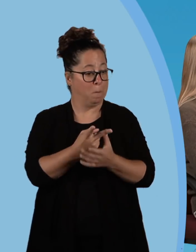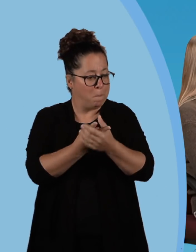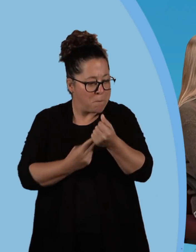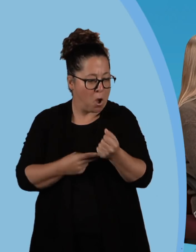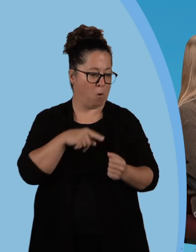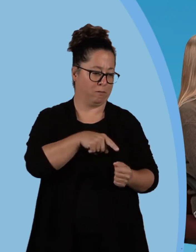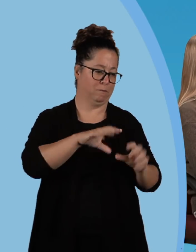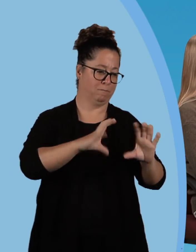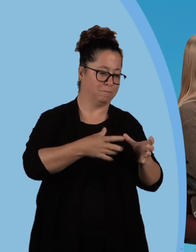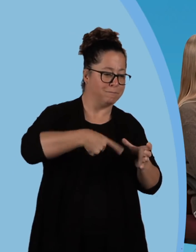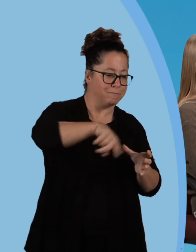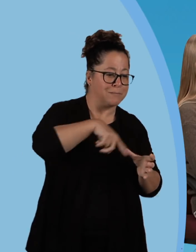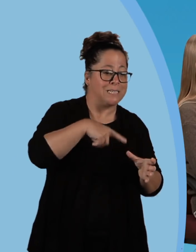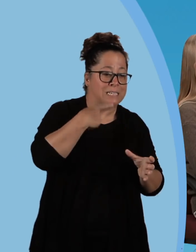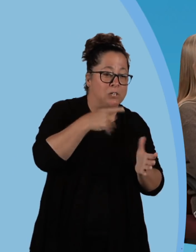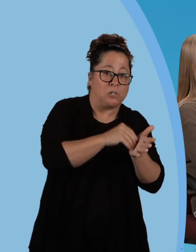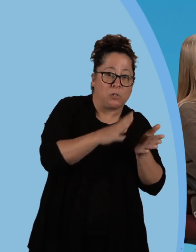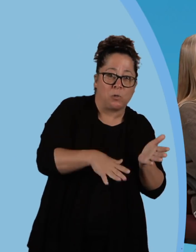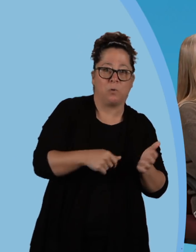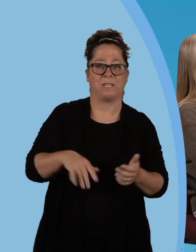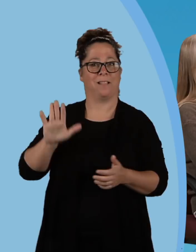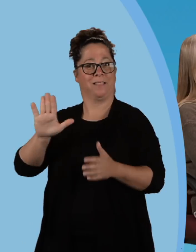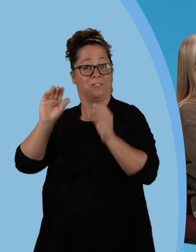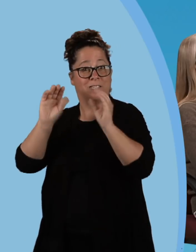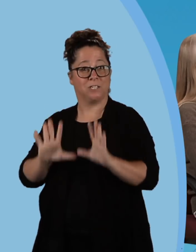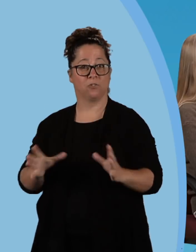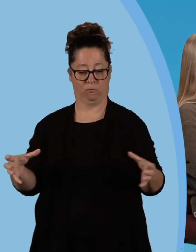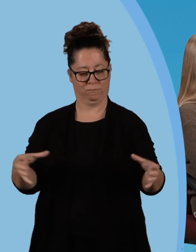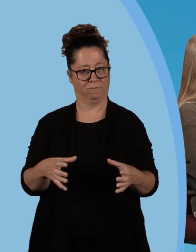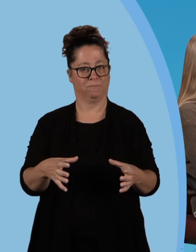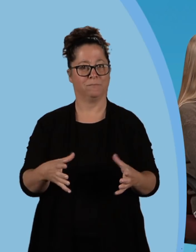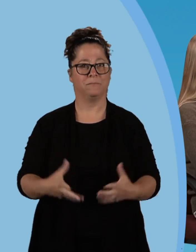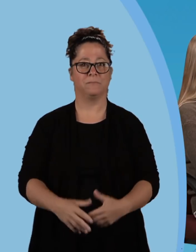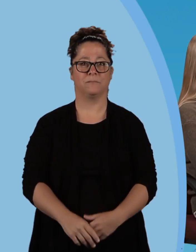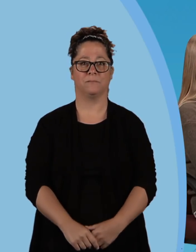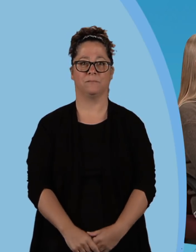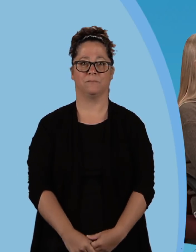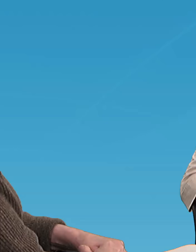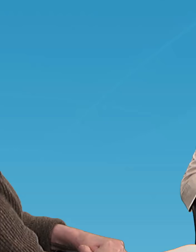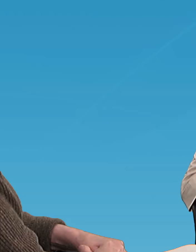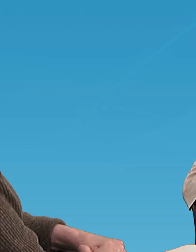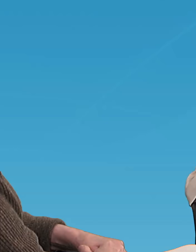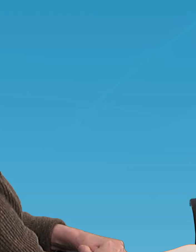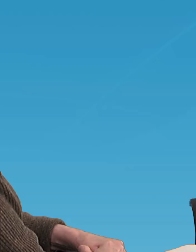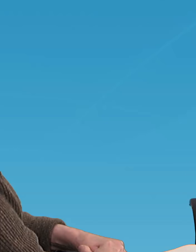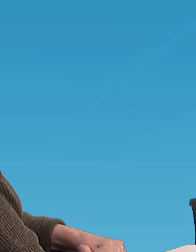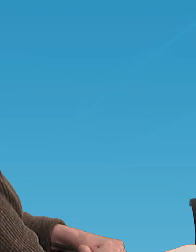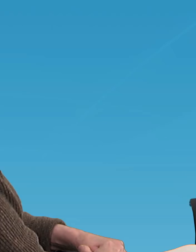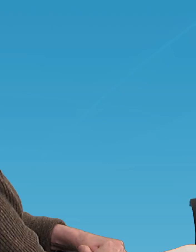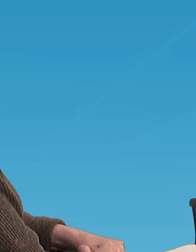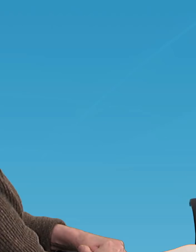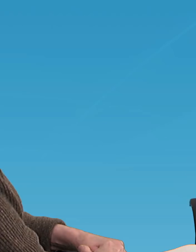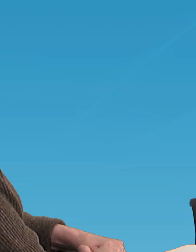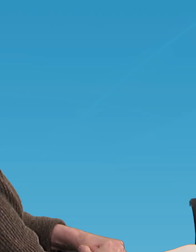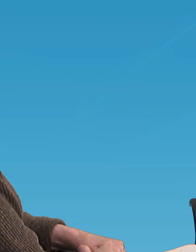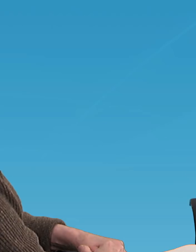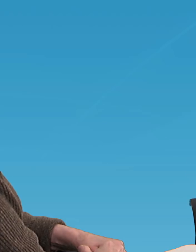facilitate communication with both hearing peers and with teachers. In my K-12 experience,